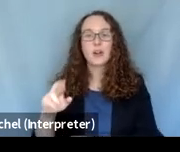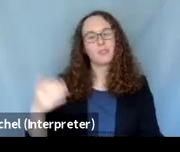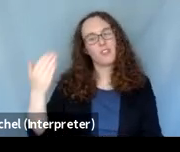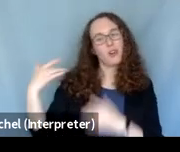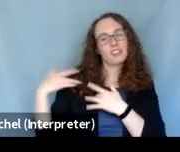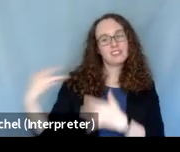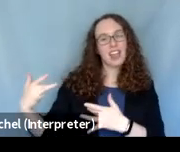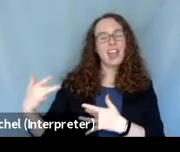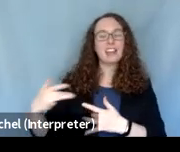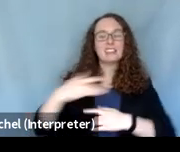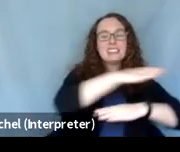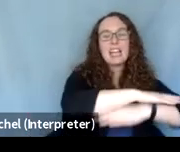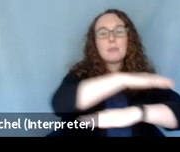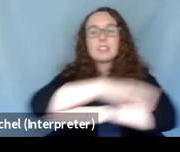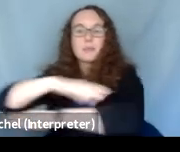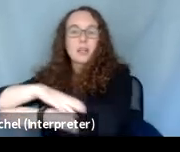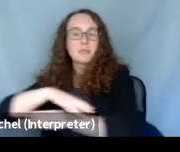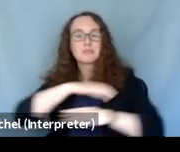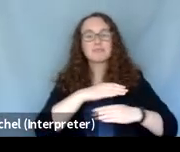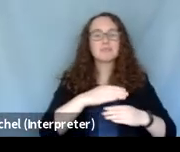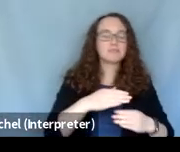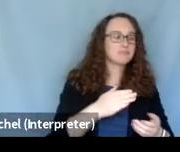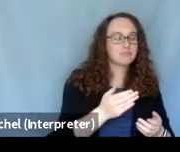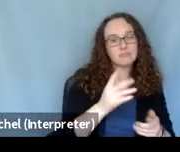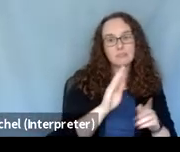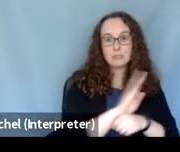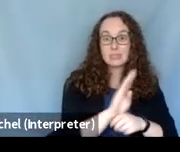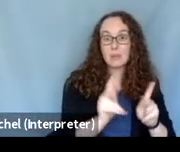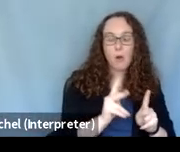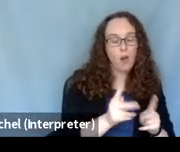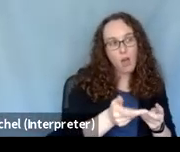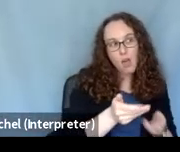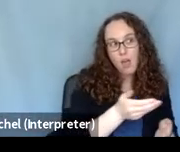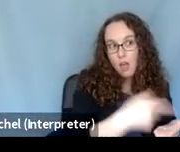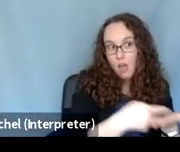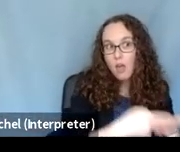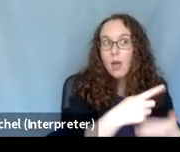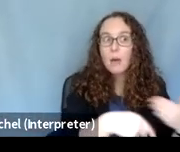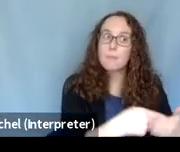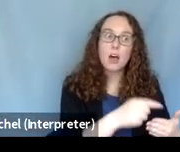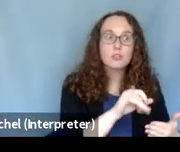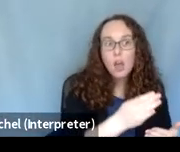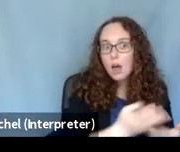November, they are in the works as we speak. So again please be mindful of your emails